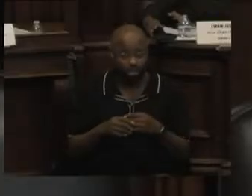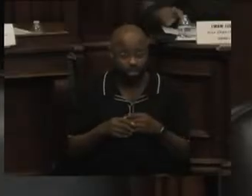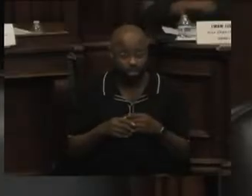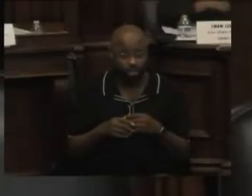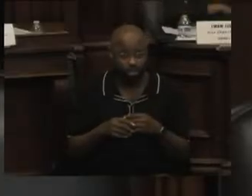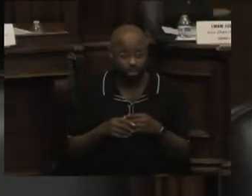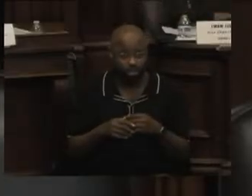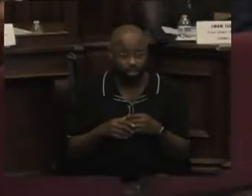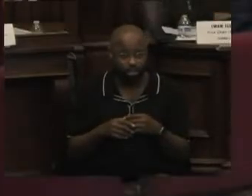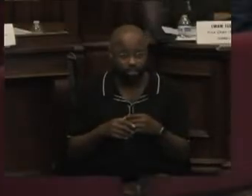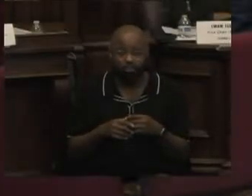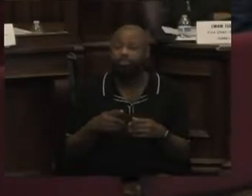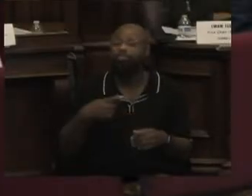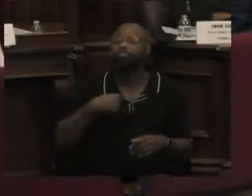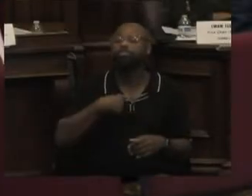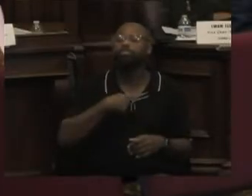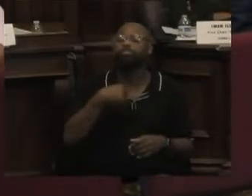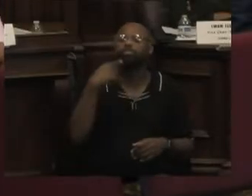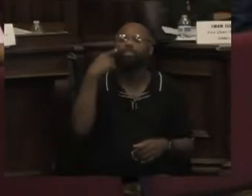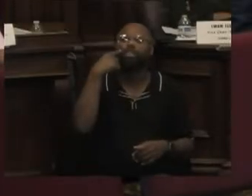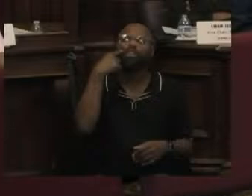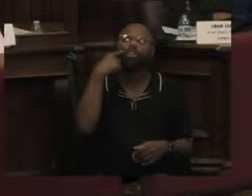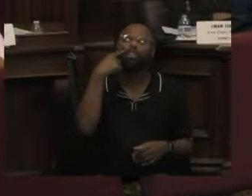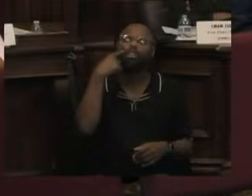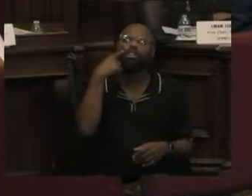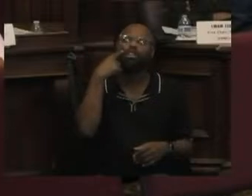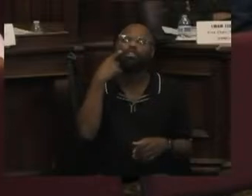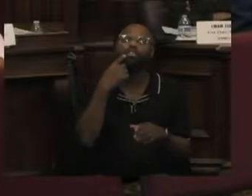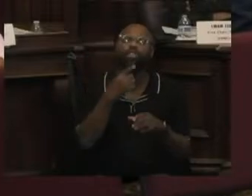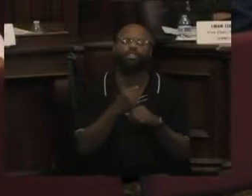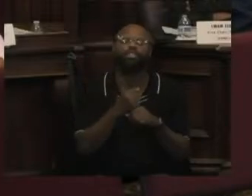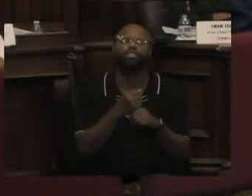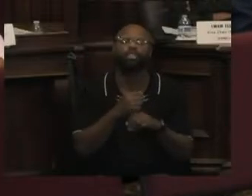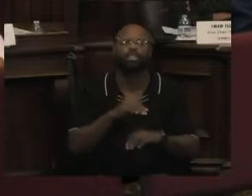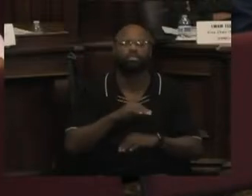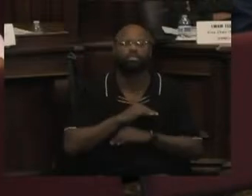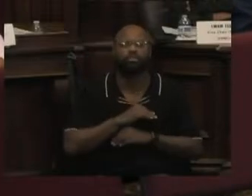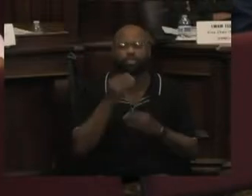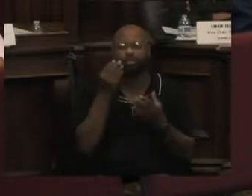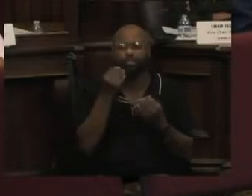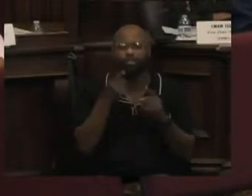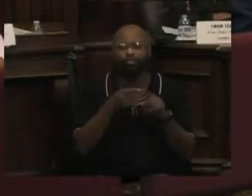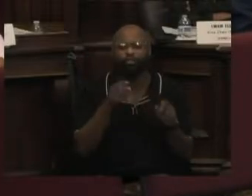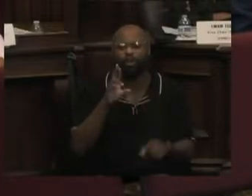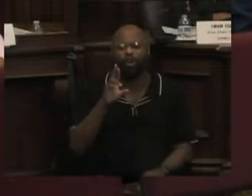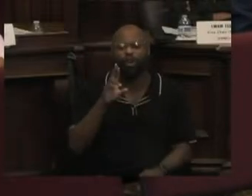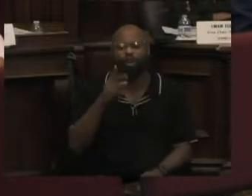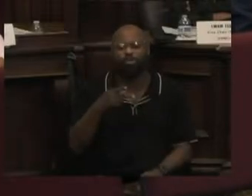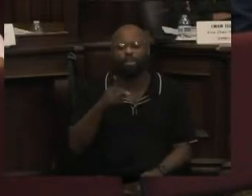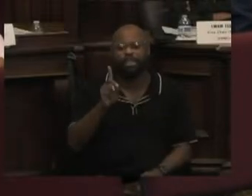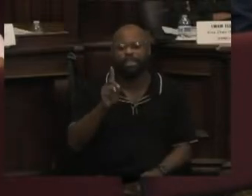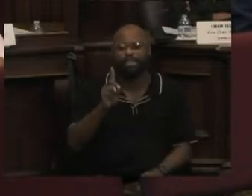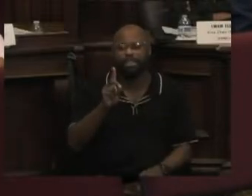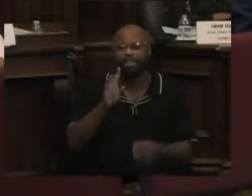new legislation to be written.